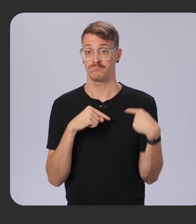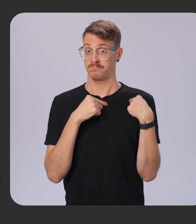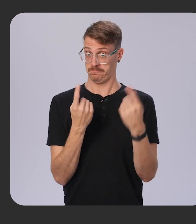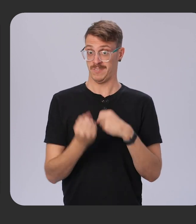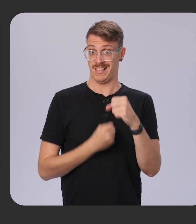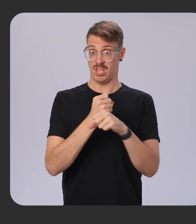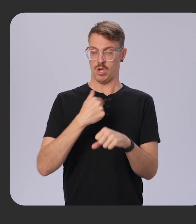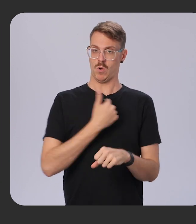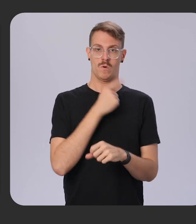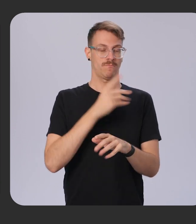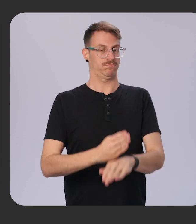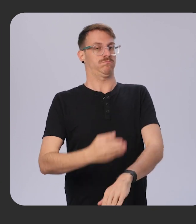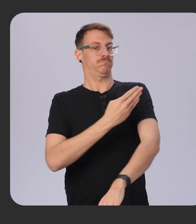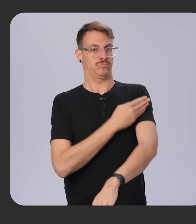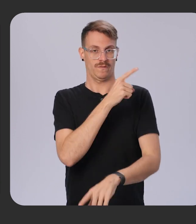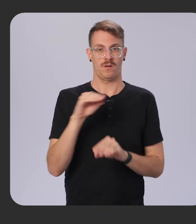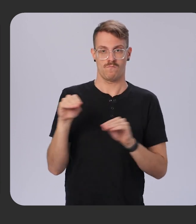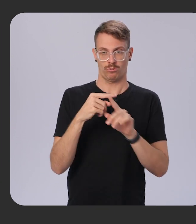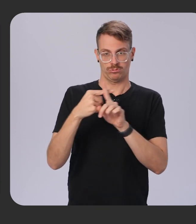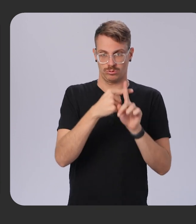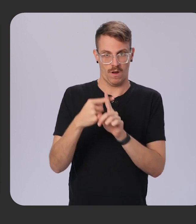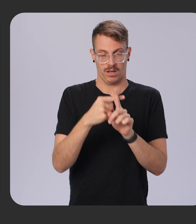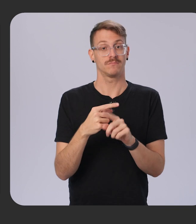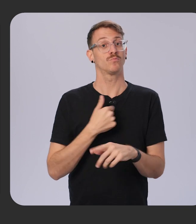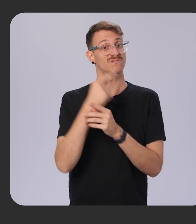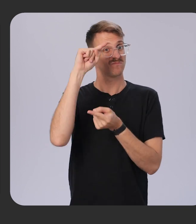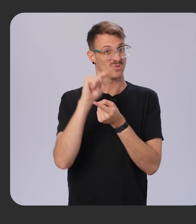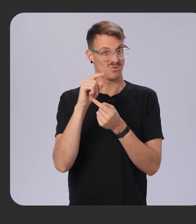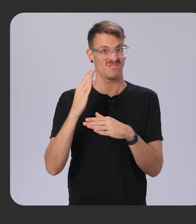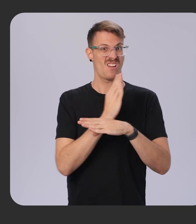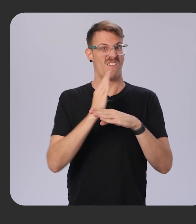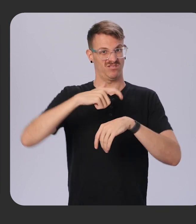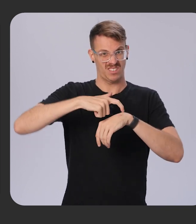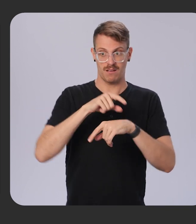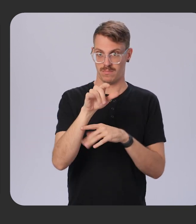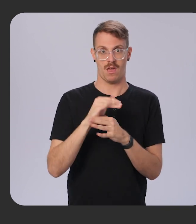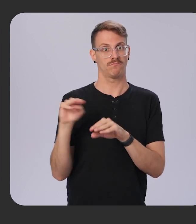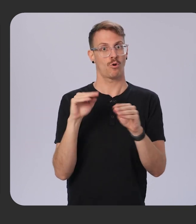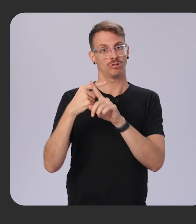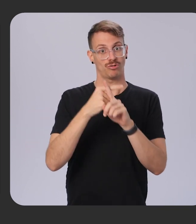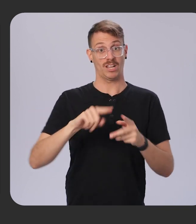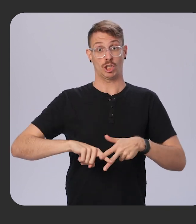to motion tracking. We've reduced the average time it takes for motion tracking to start up